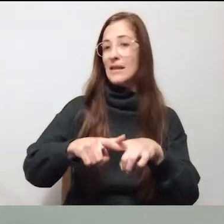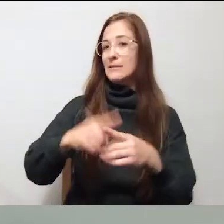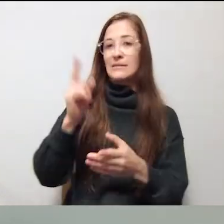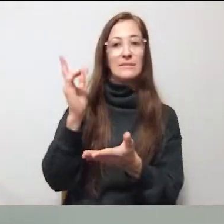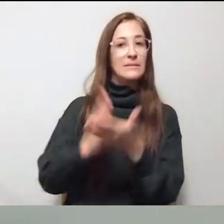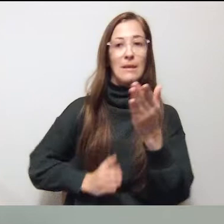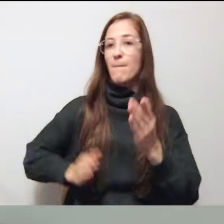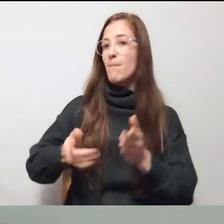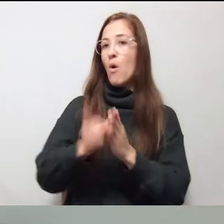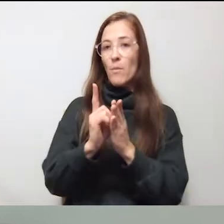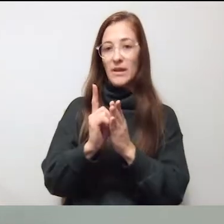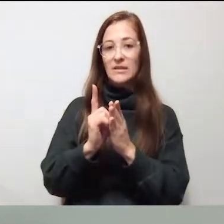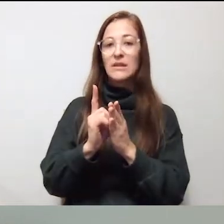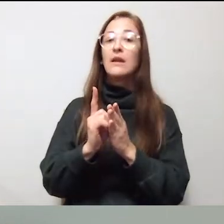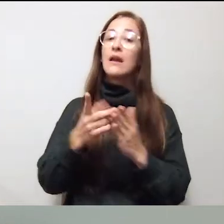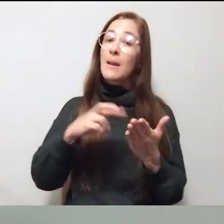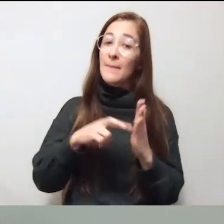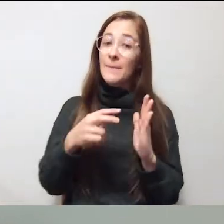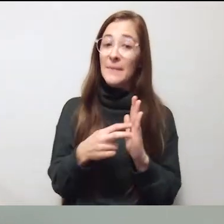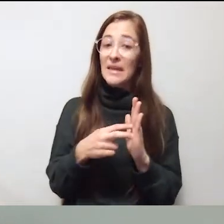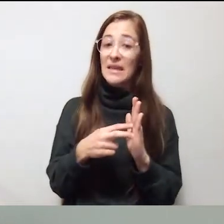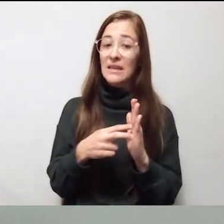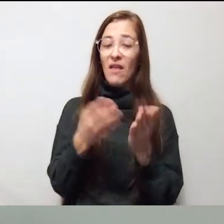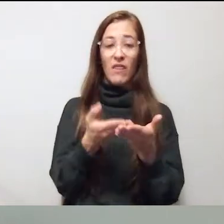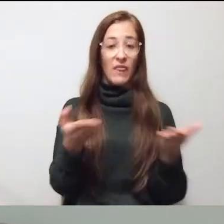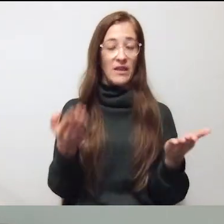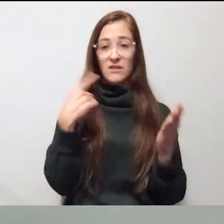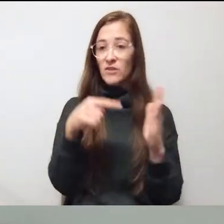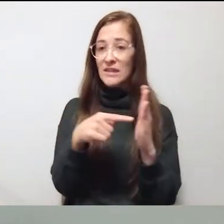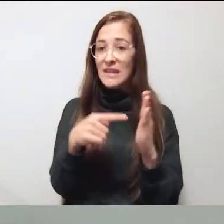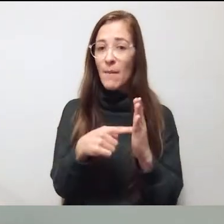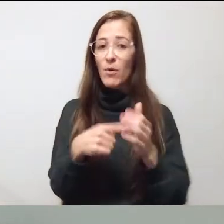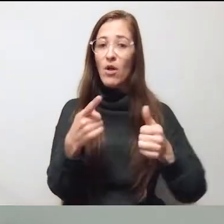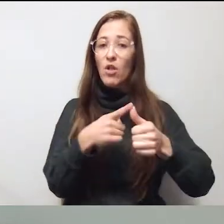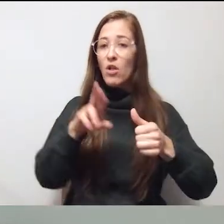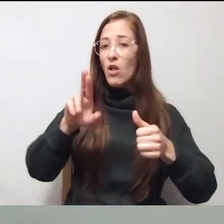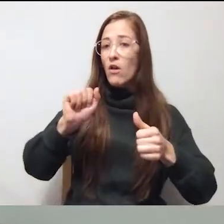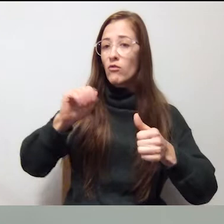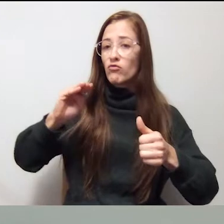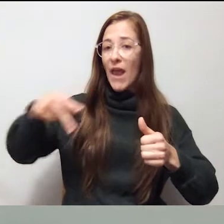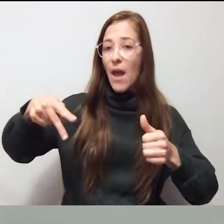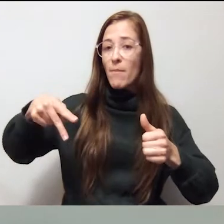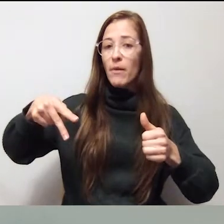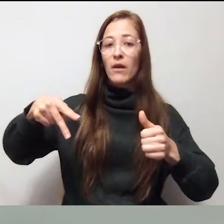And when I say that, you know, I'm talking about things like even using a ramp to get into a building